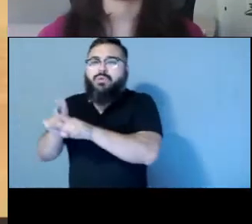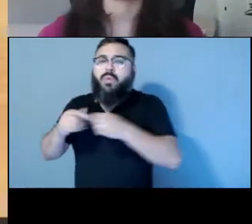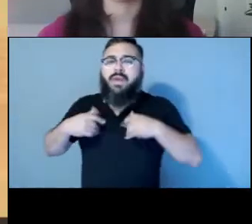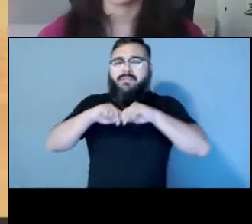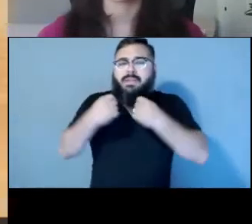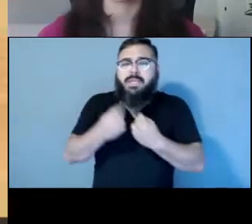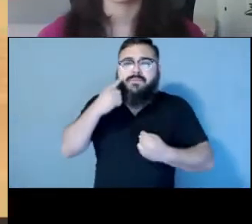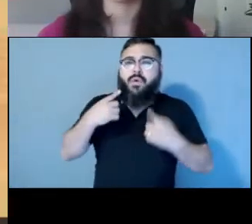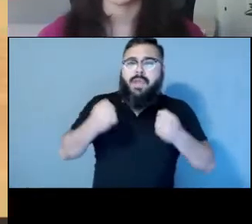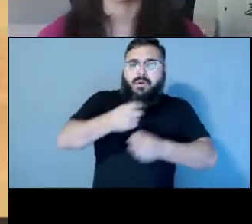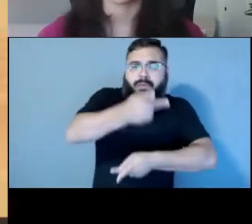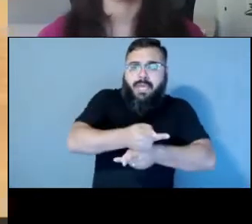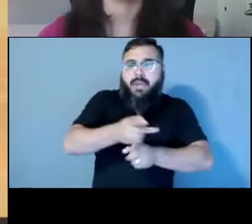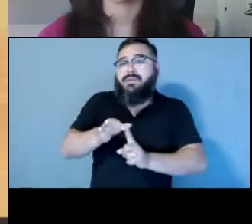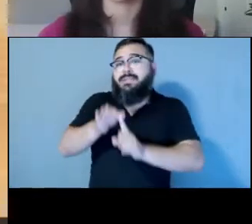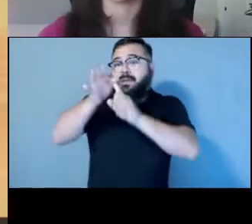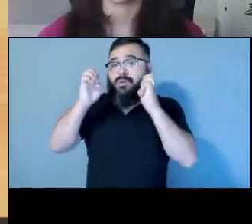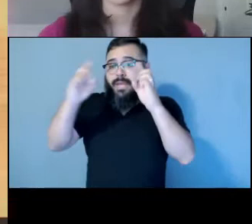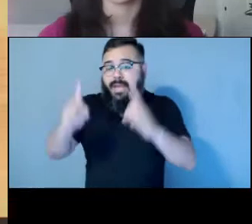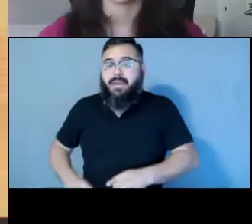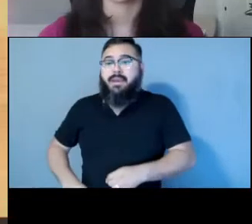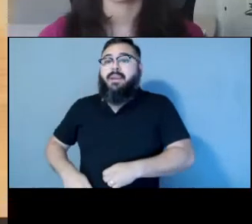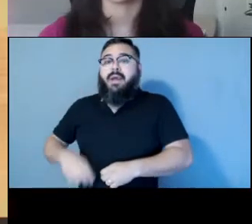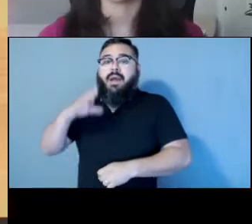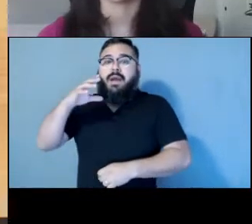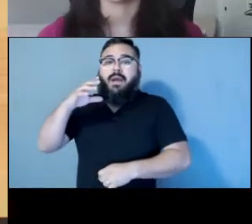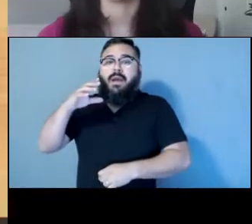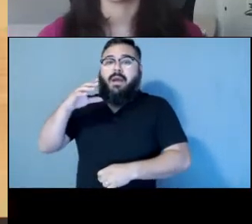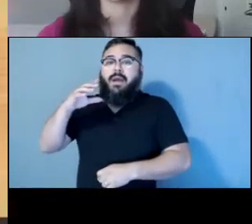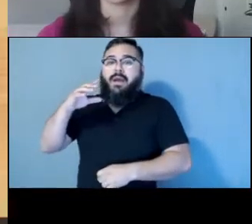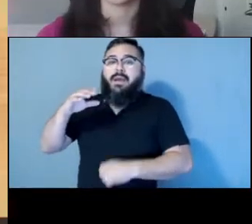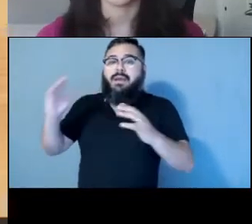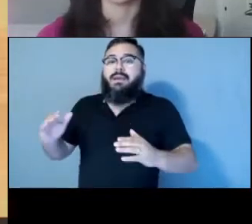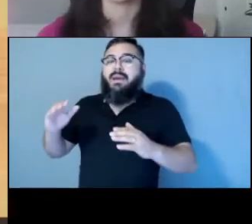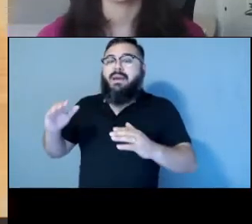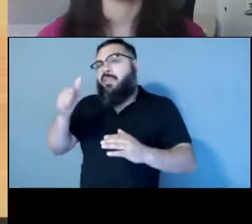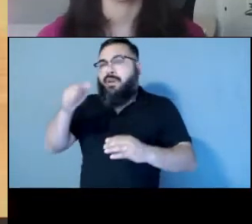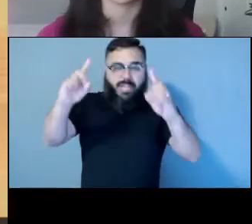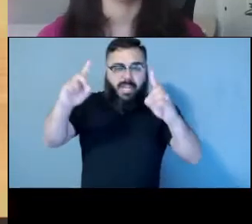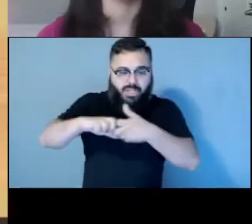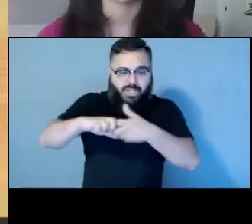special education team, an education team that does education issues, an institutional rights